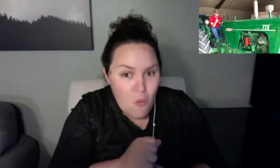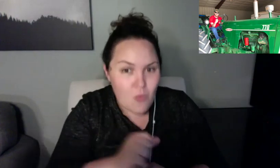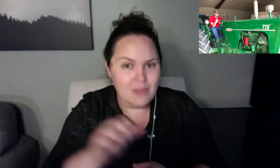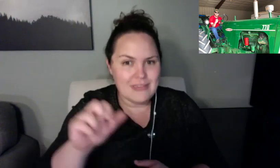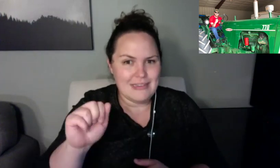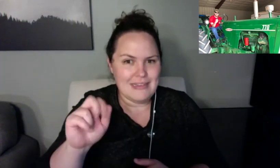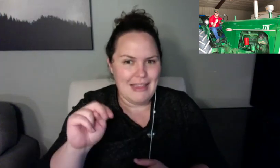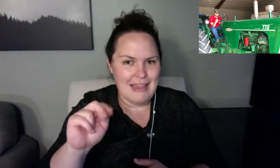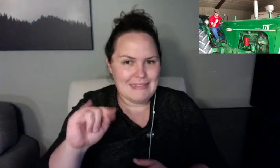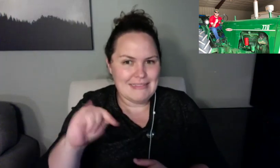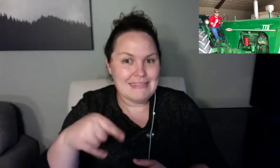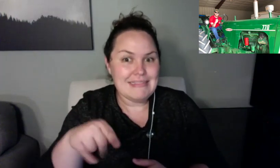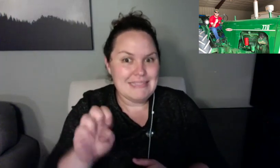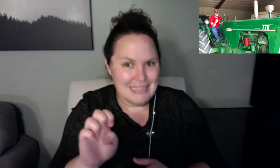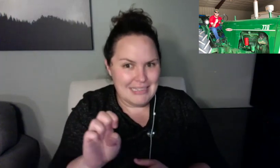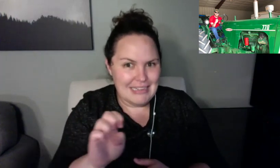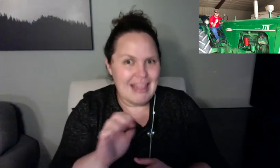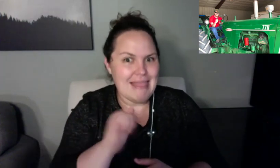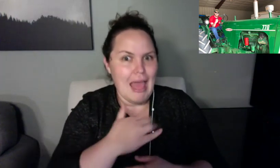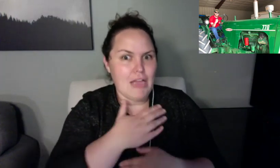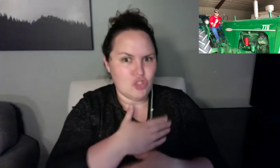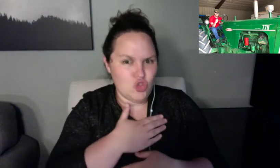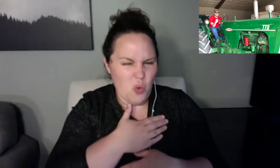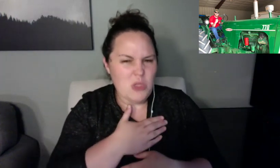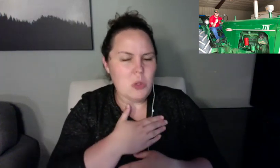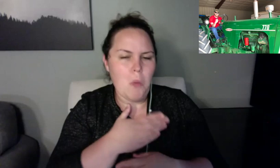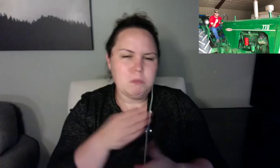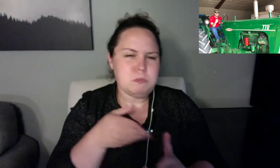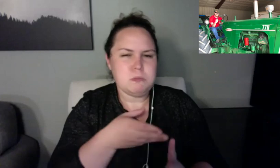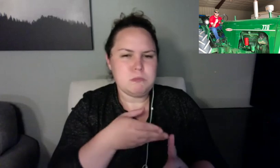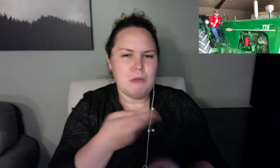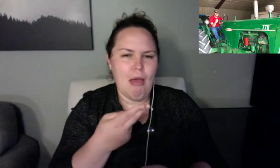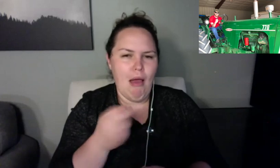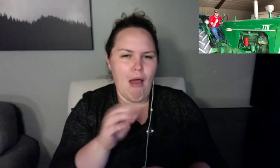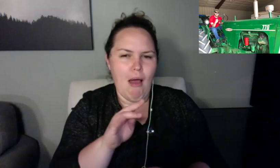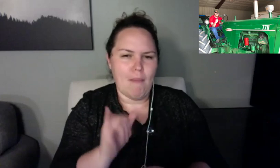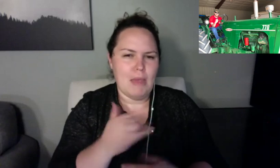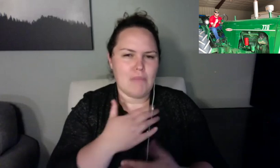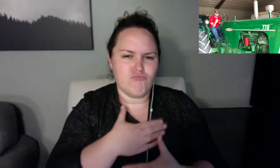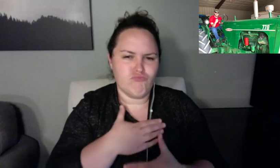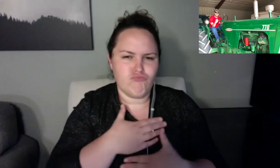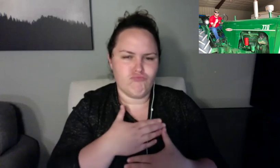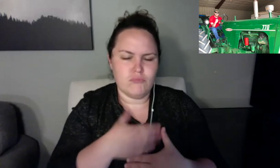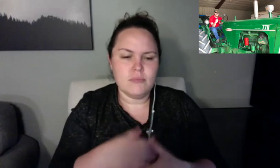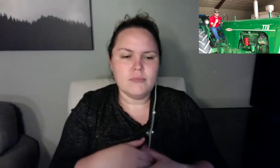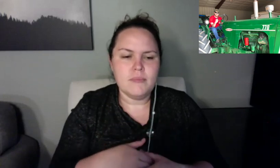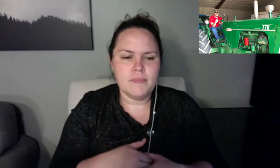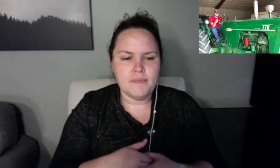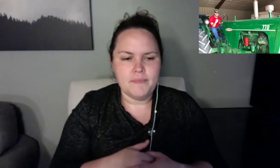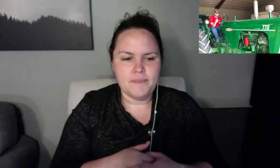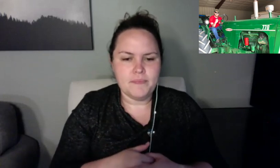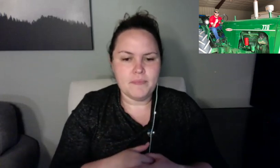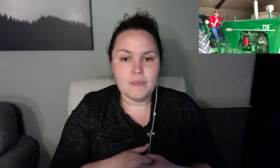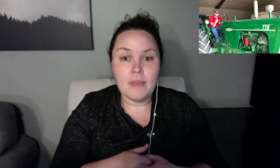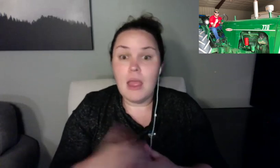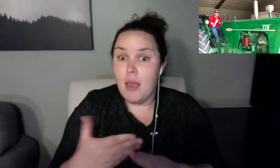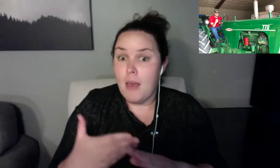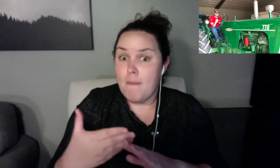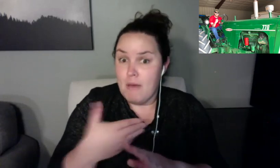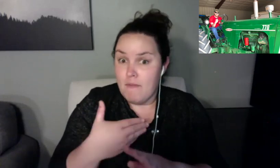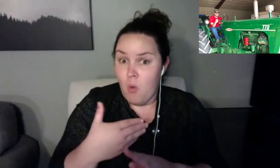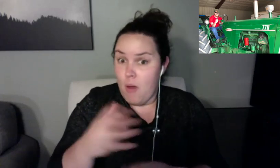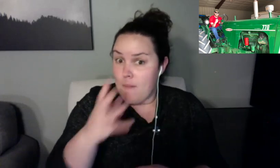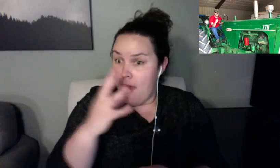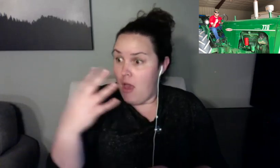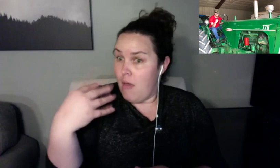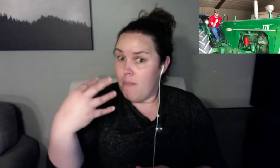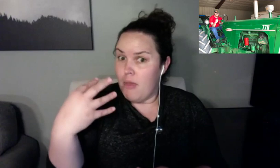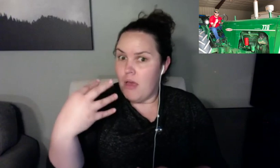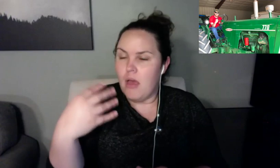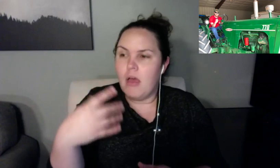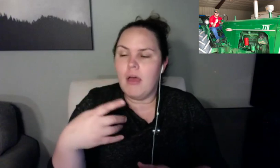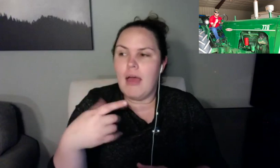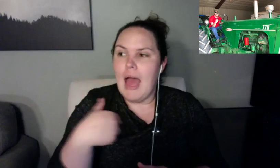So I went ahead and before I had somebody else to record that video, it wouldn't quit raining outside.